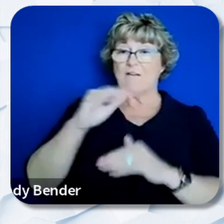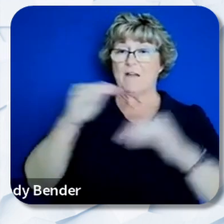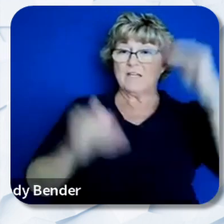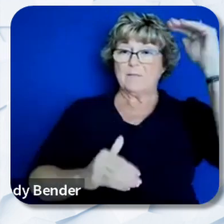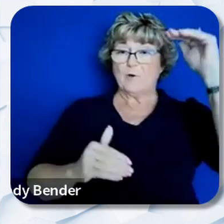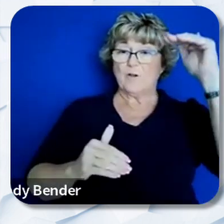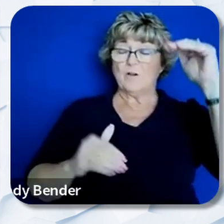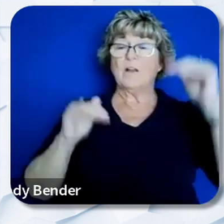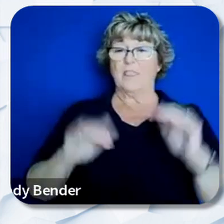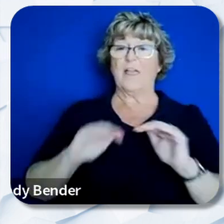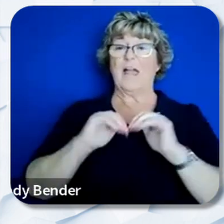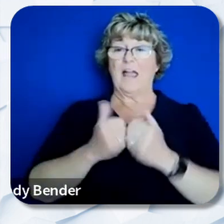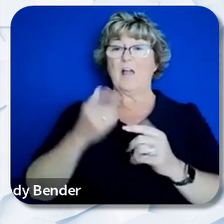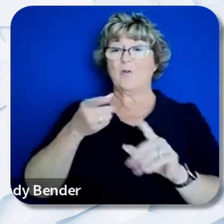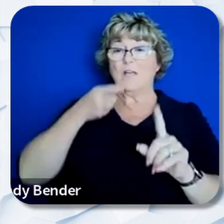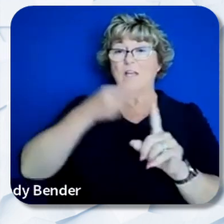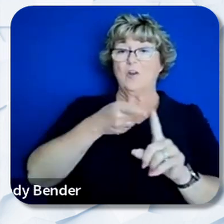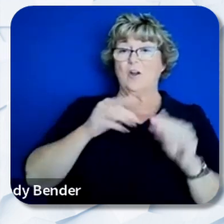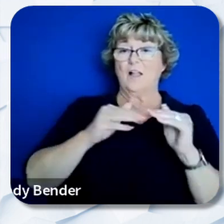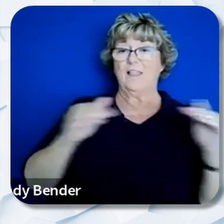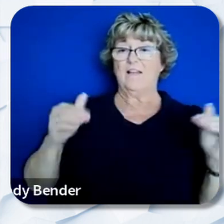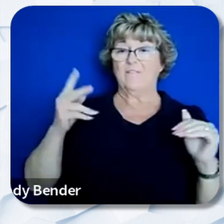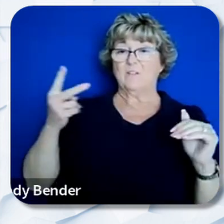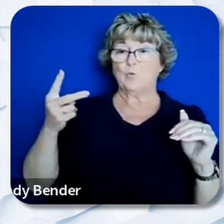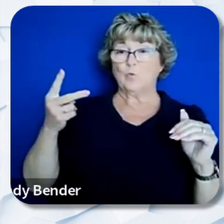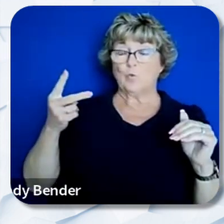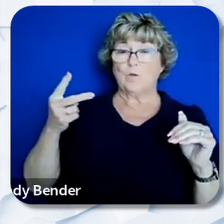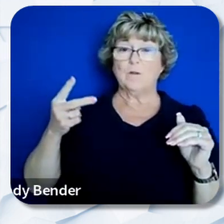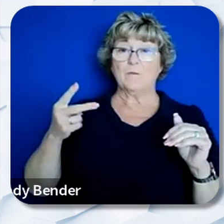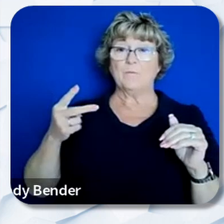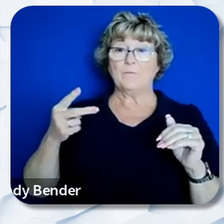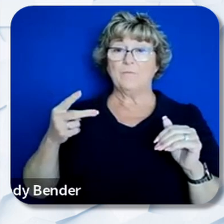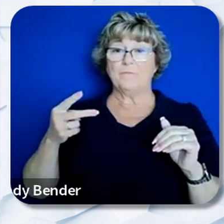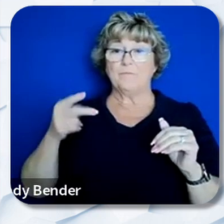and that's how you were in Targeted Level 2. So there wasn't, we didn't, it doesn't